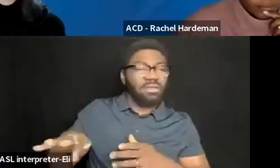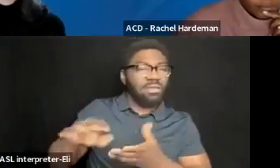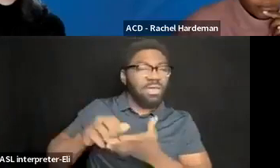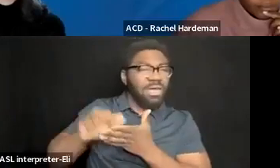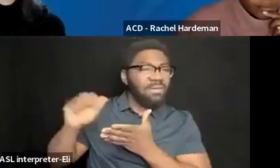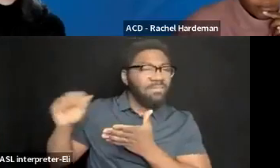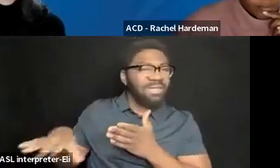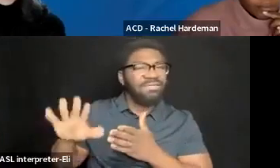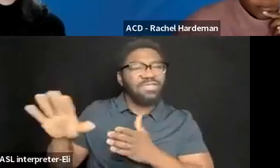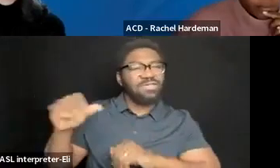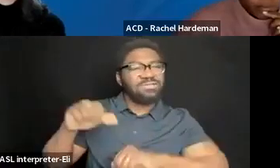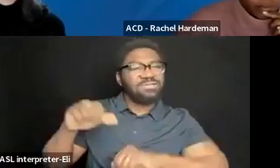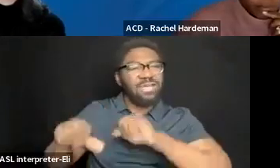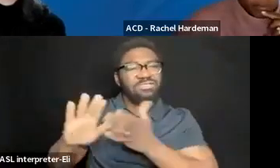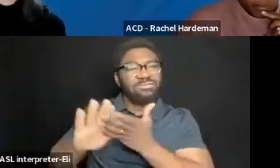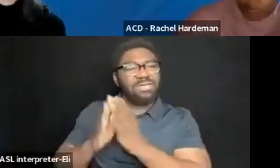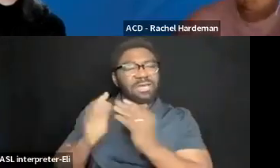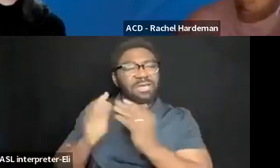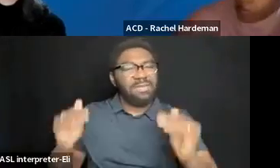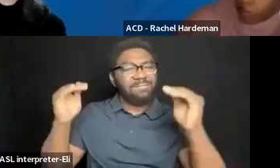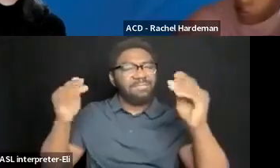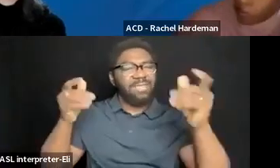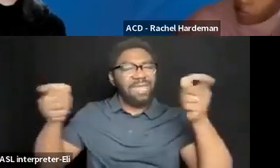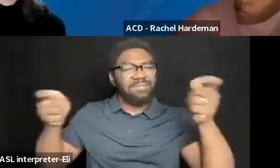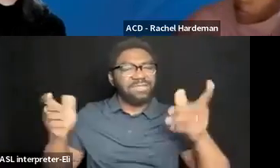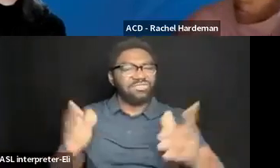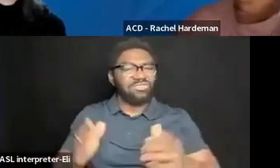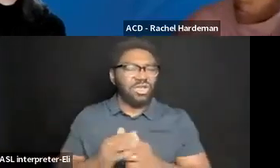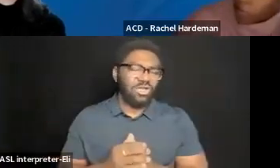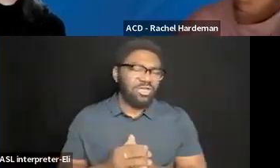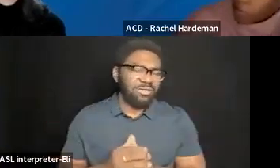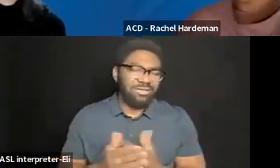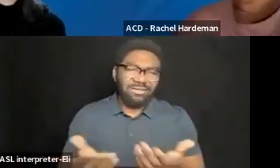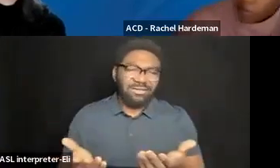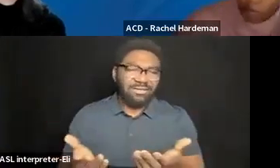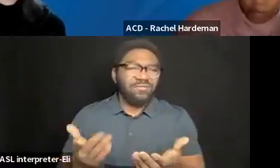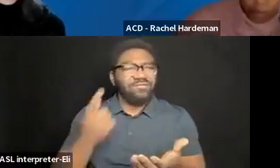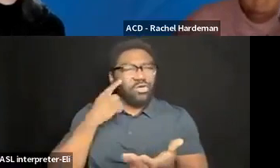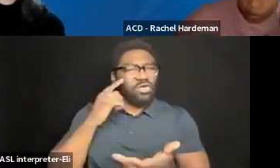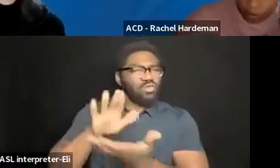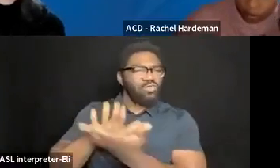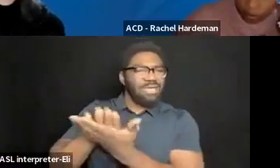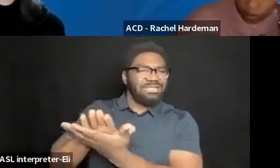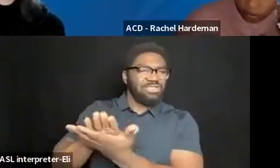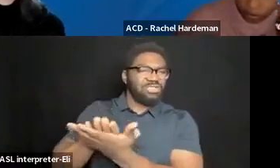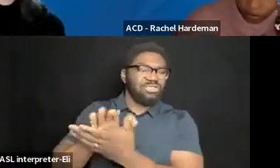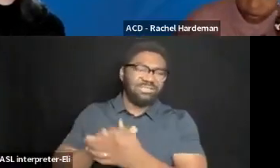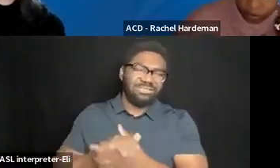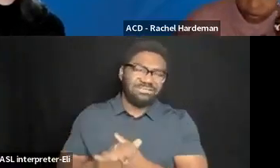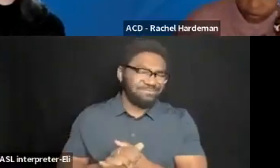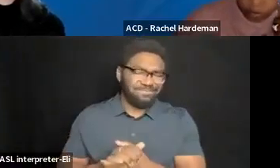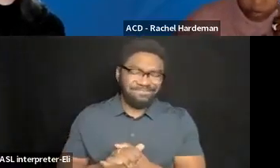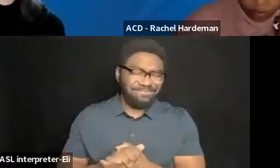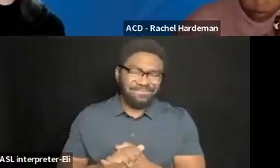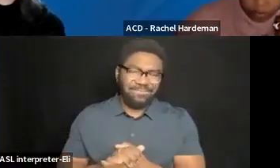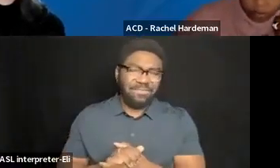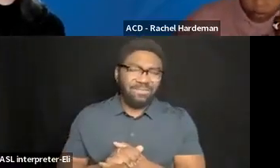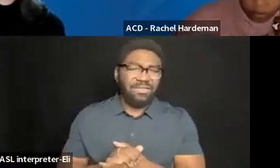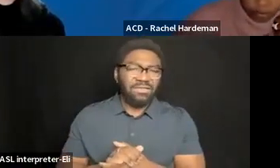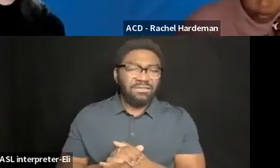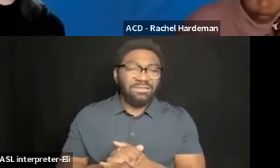Is success only identified as an individual's own accomplishments